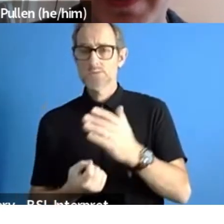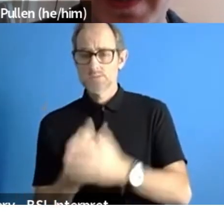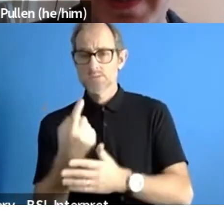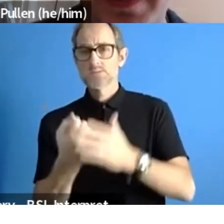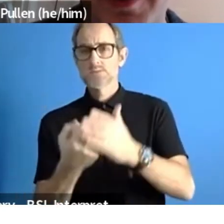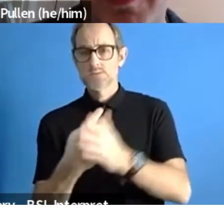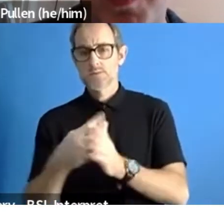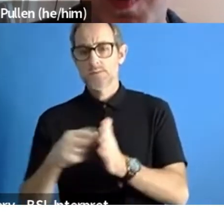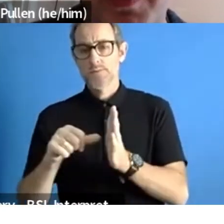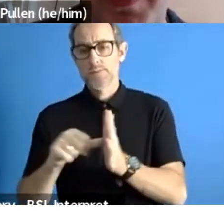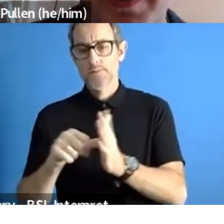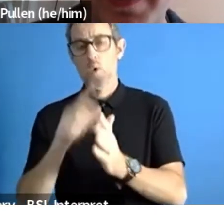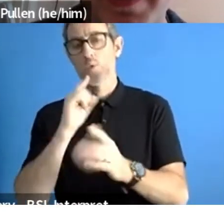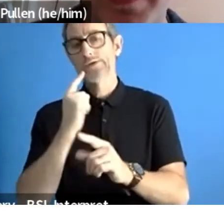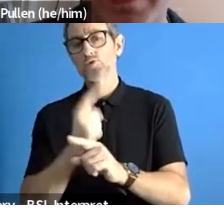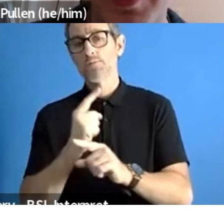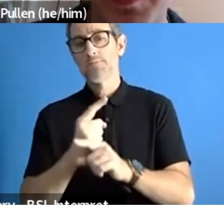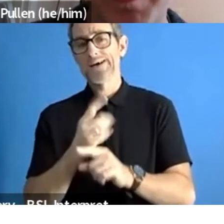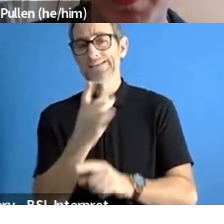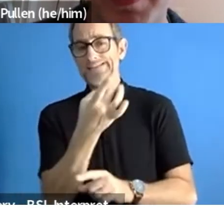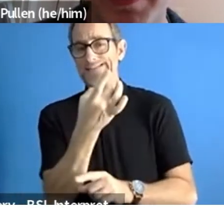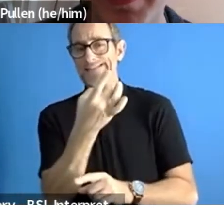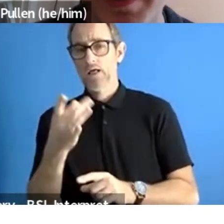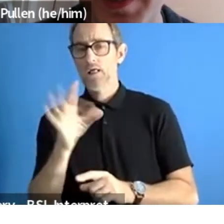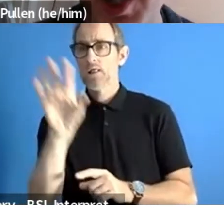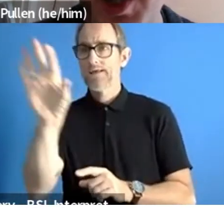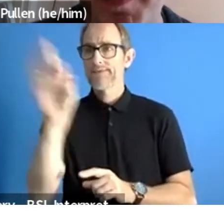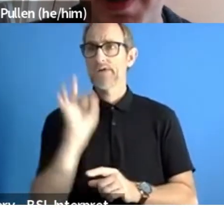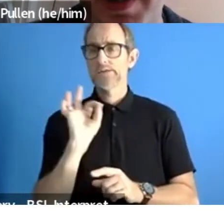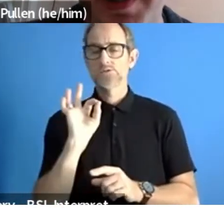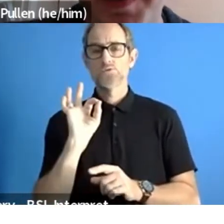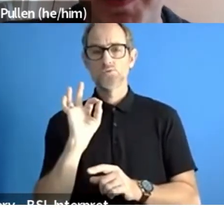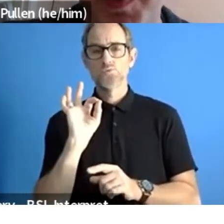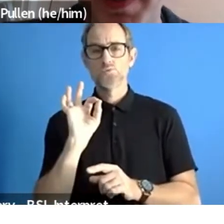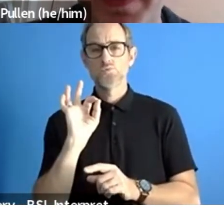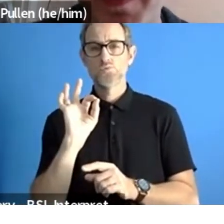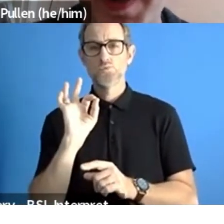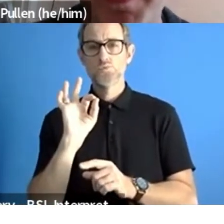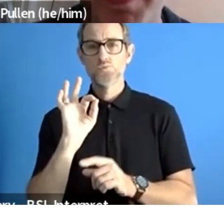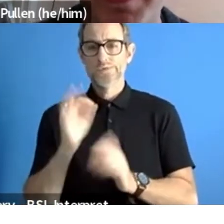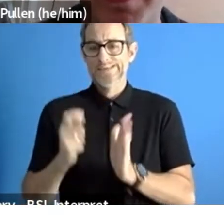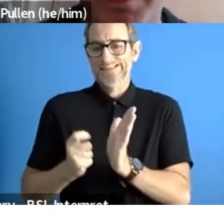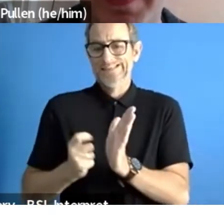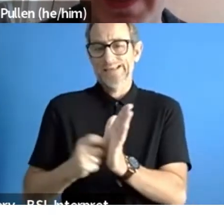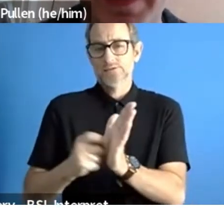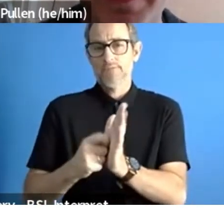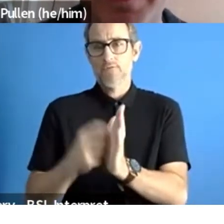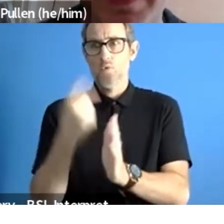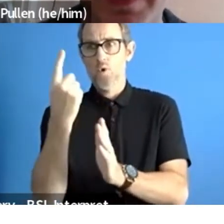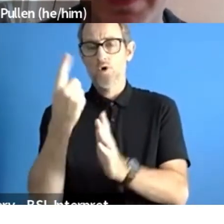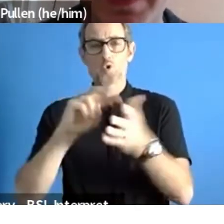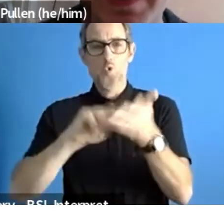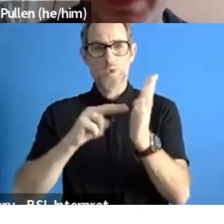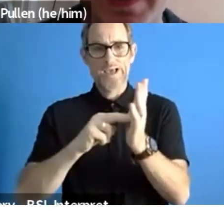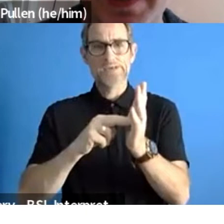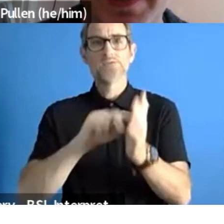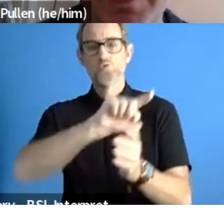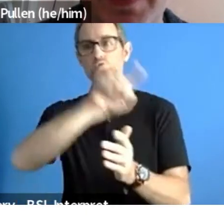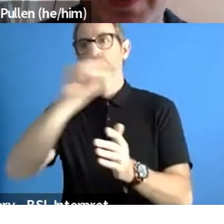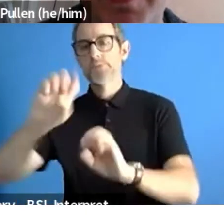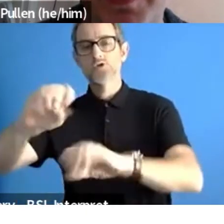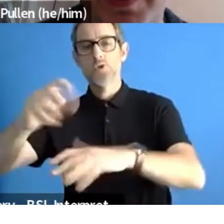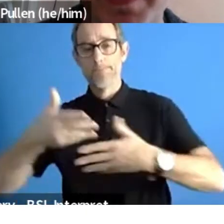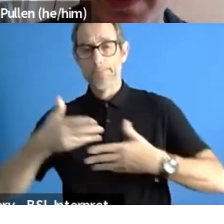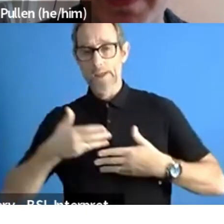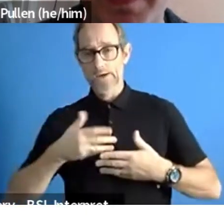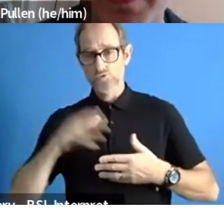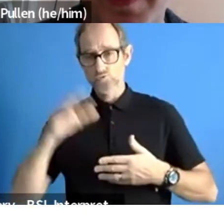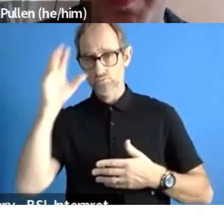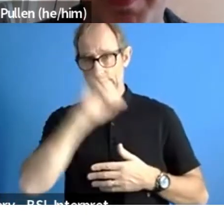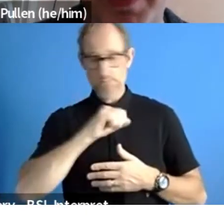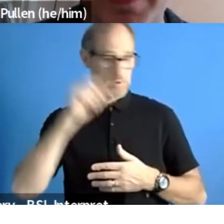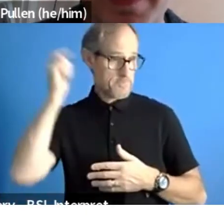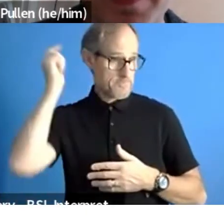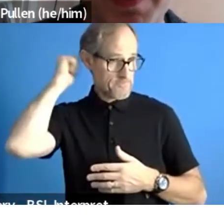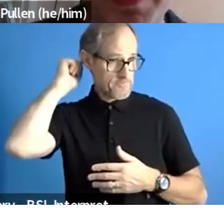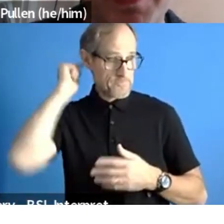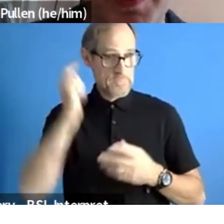invitation to ender going from one supplier to another by cluckedively,